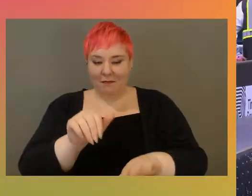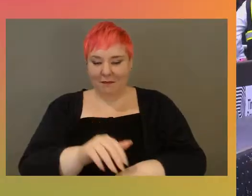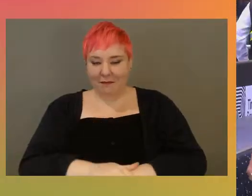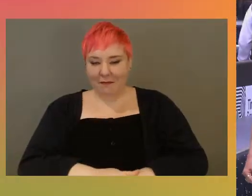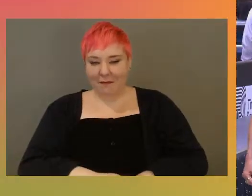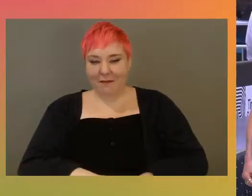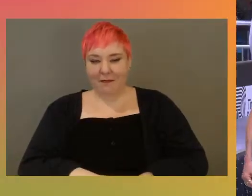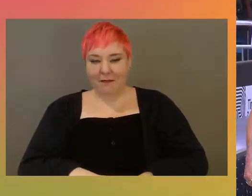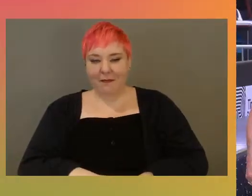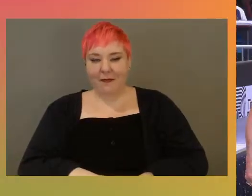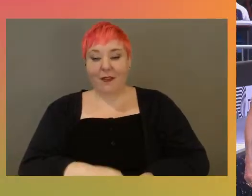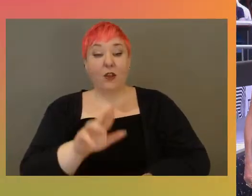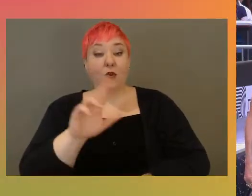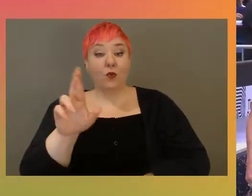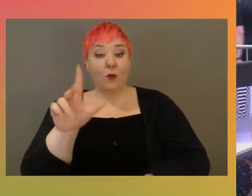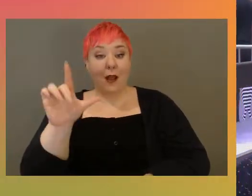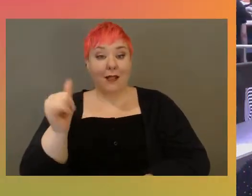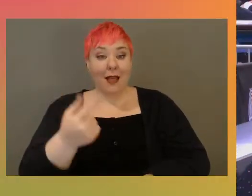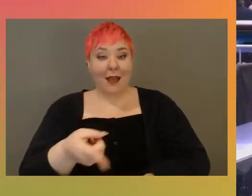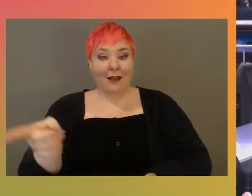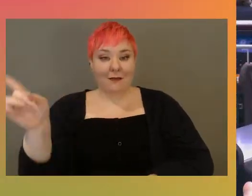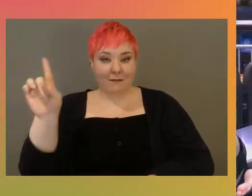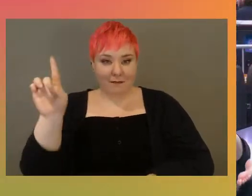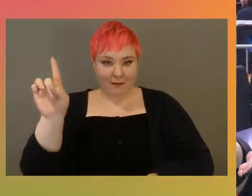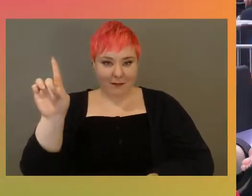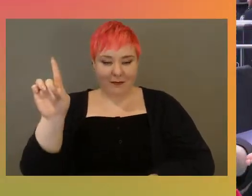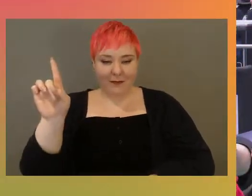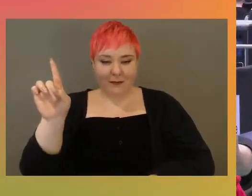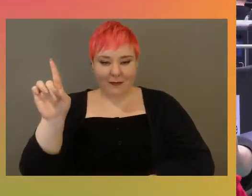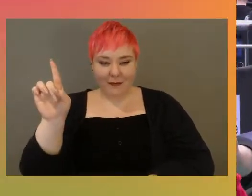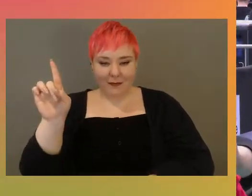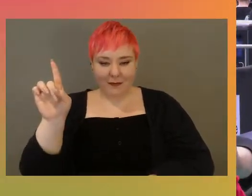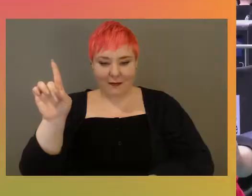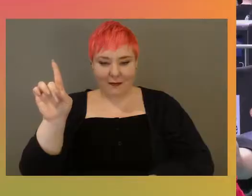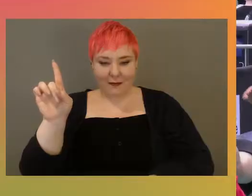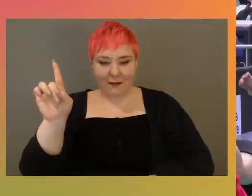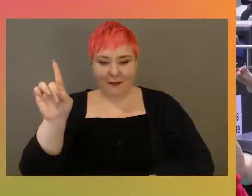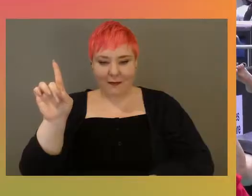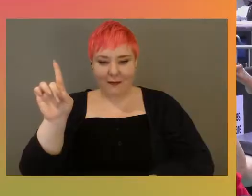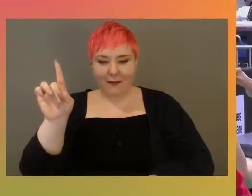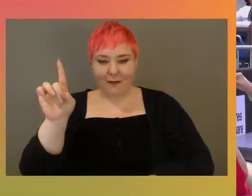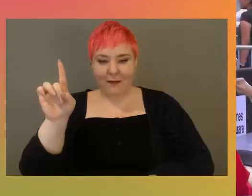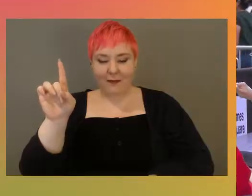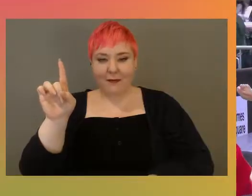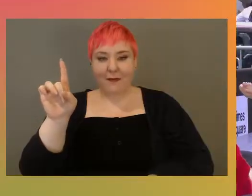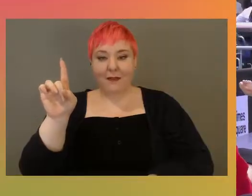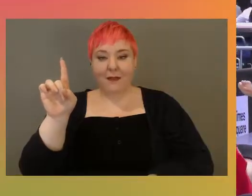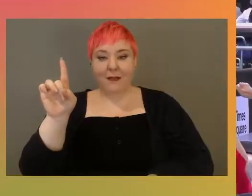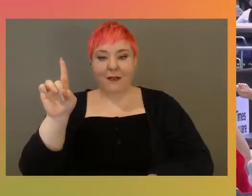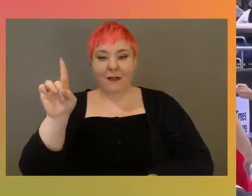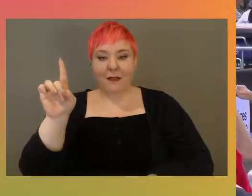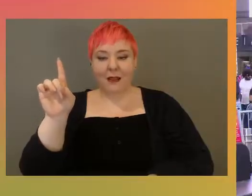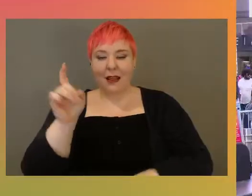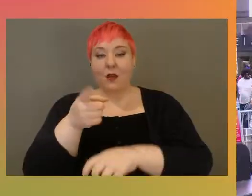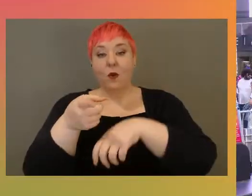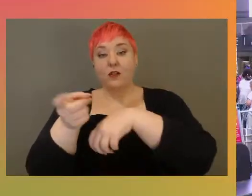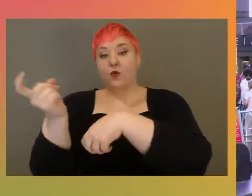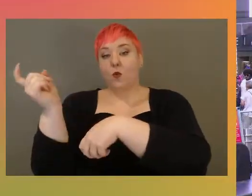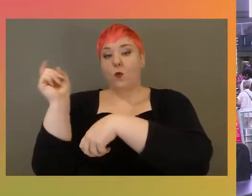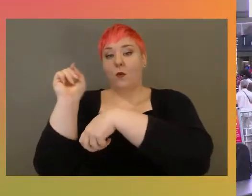PEDAL OUT YOUR LEGS. LIFT YOUR RIGHT LEG INTO THE